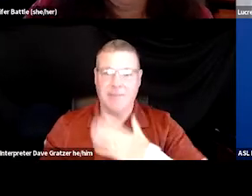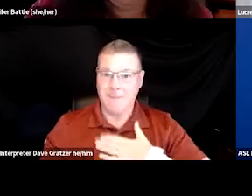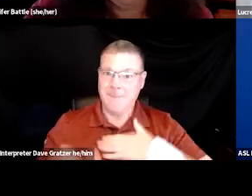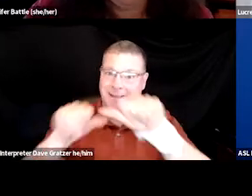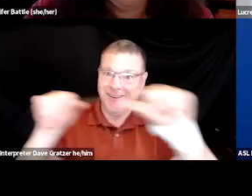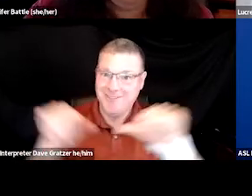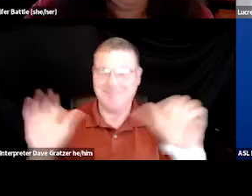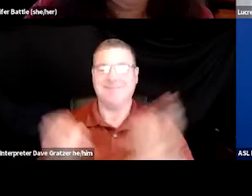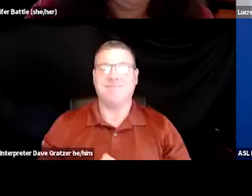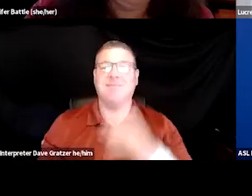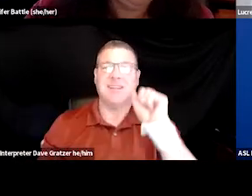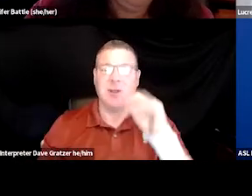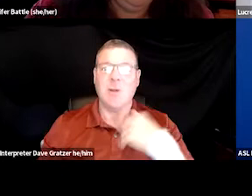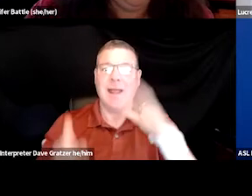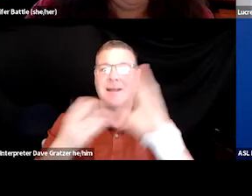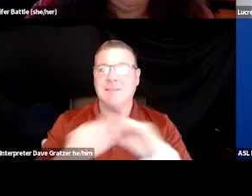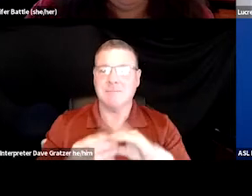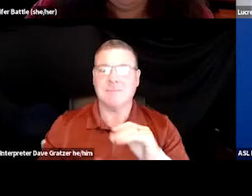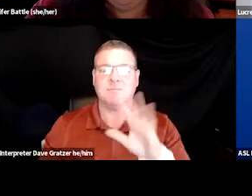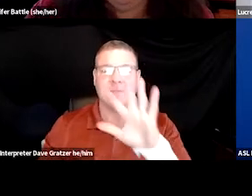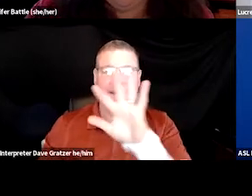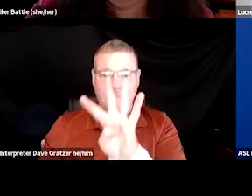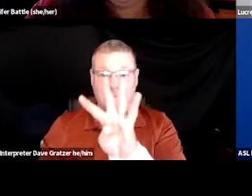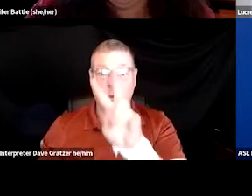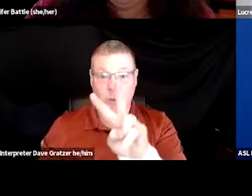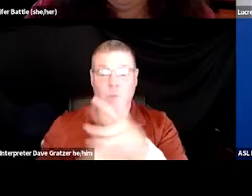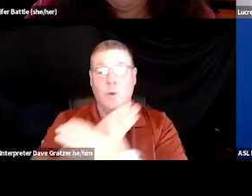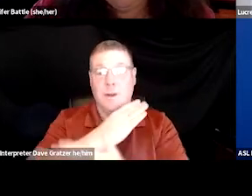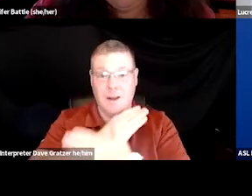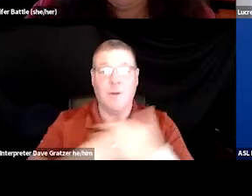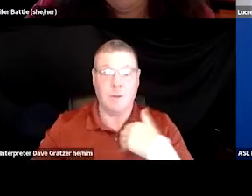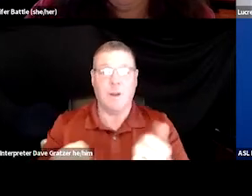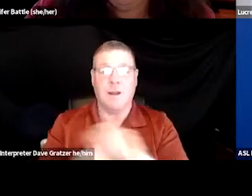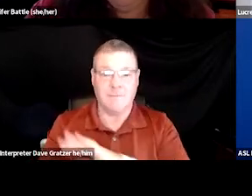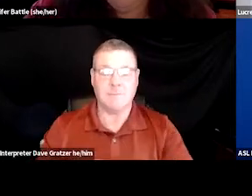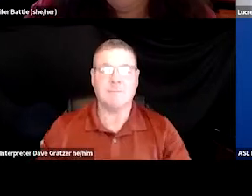So this is when I mentioned those 42 counties that we're covering that's us there.